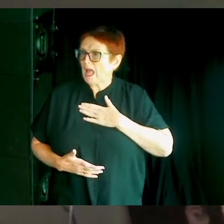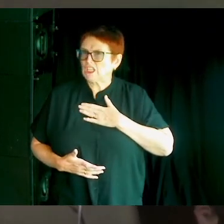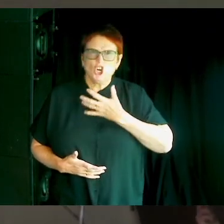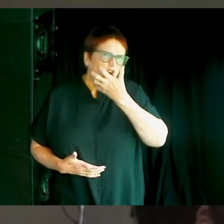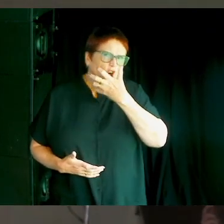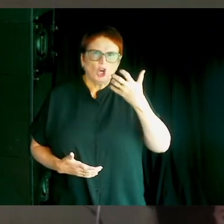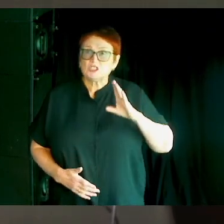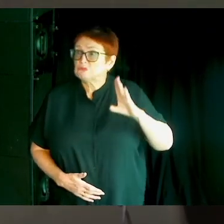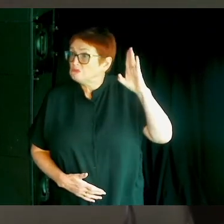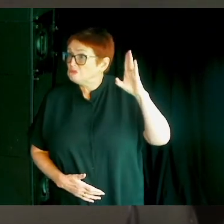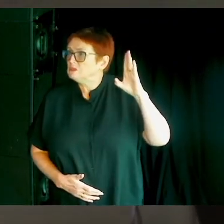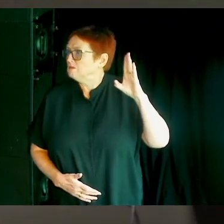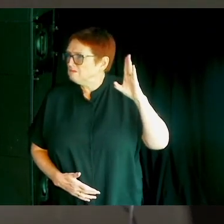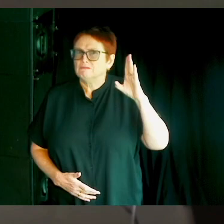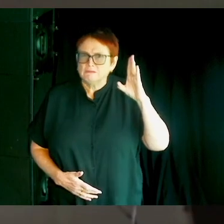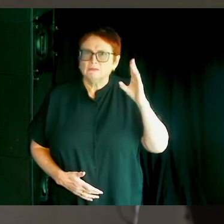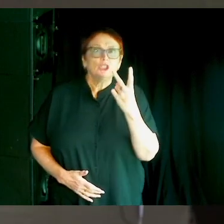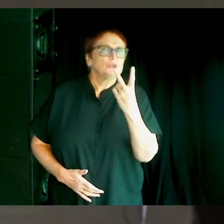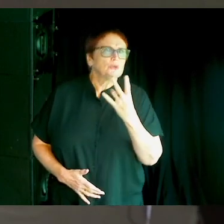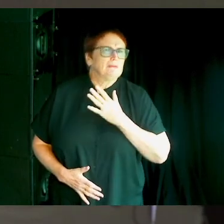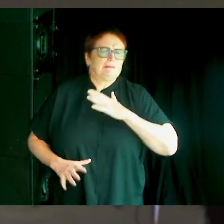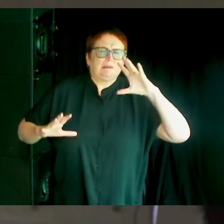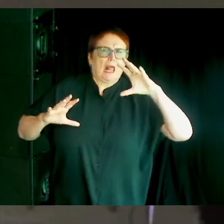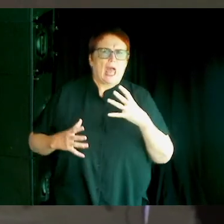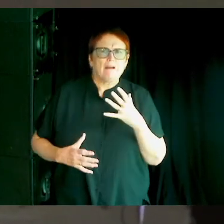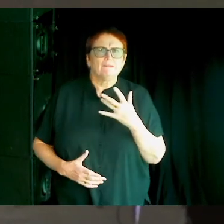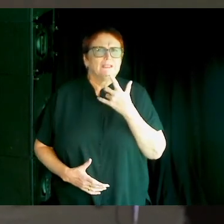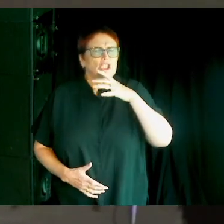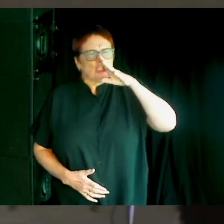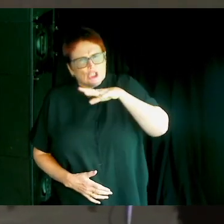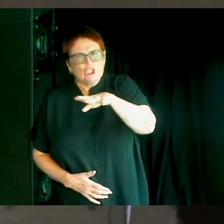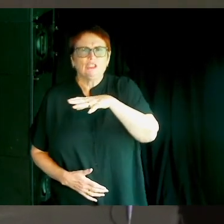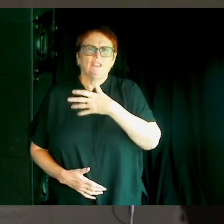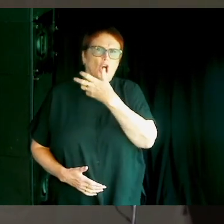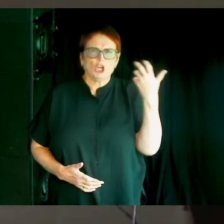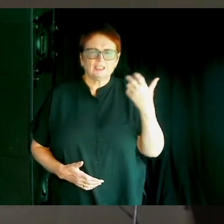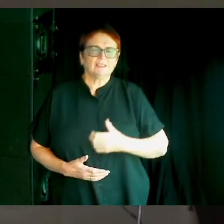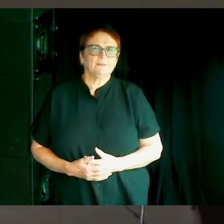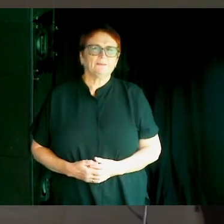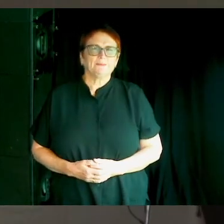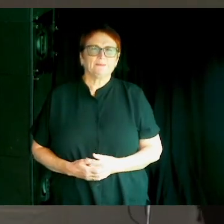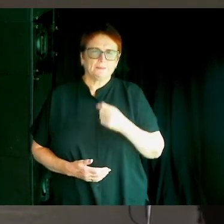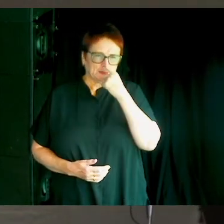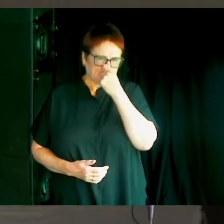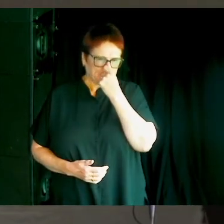really spicy I know you do two person two person three do you know can you can you eat the waco